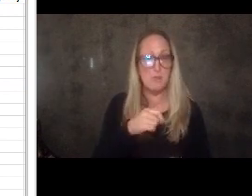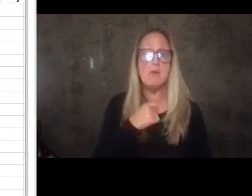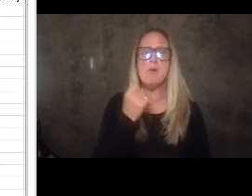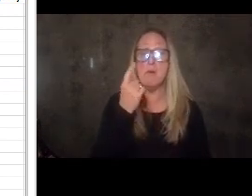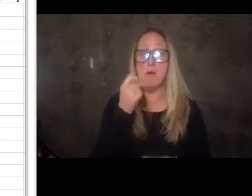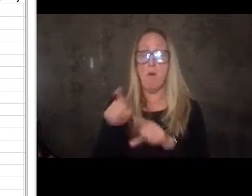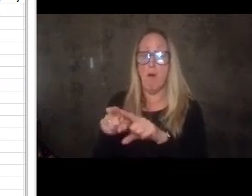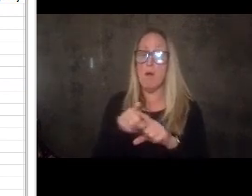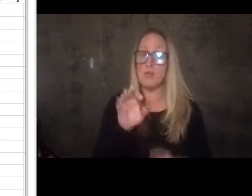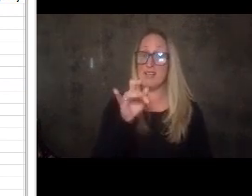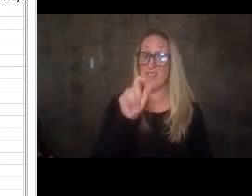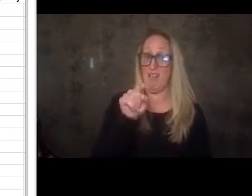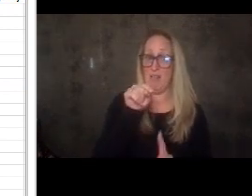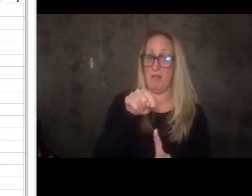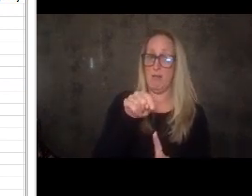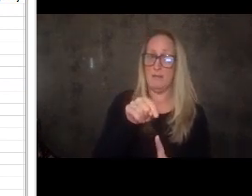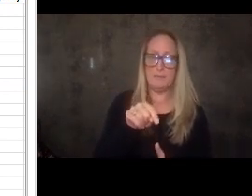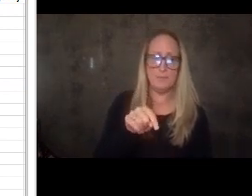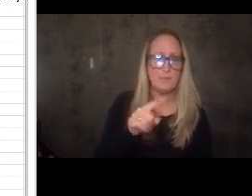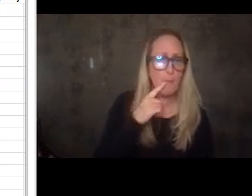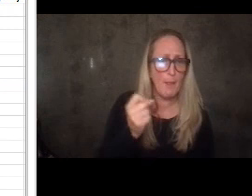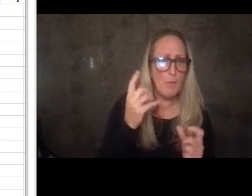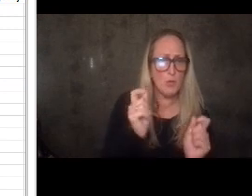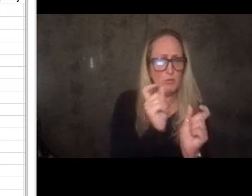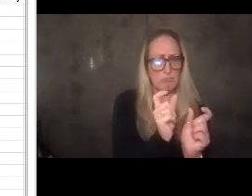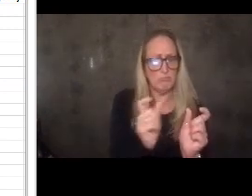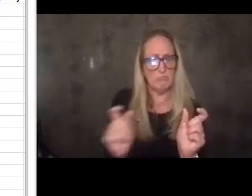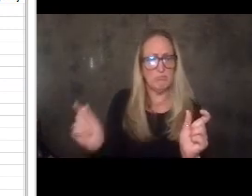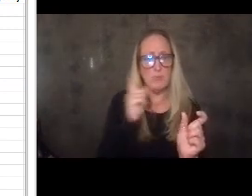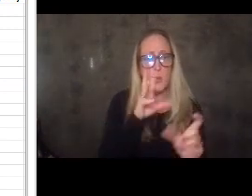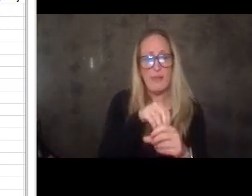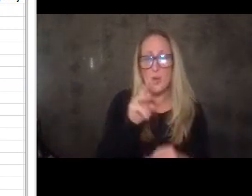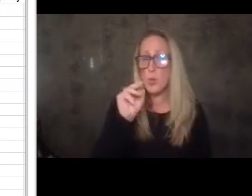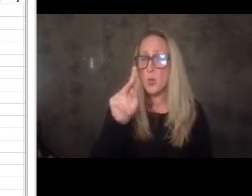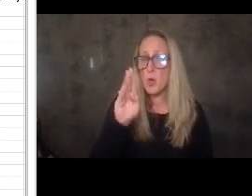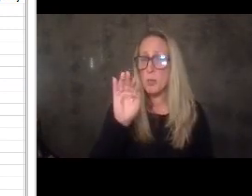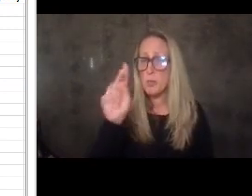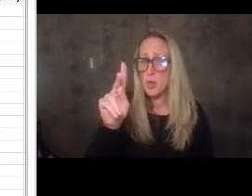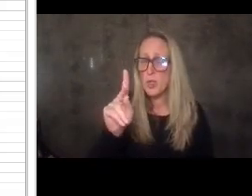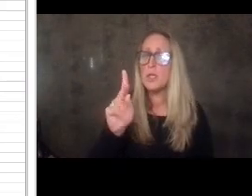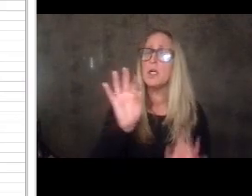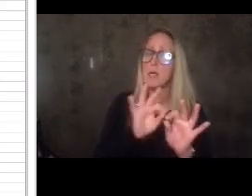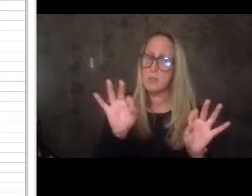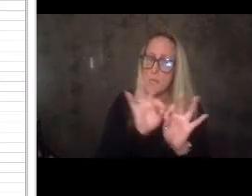Excel specifically, since you could have multiple sheets in a workbook. It's important to really give some sort of name to